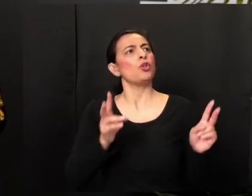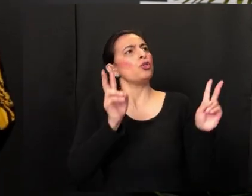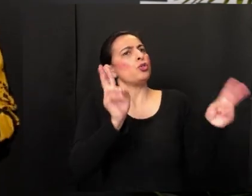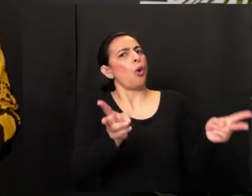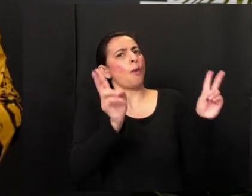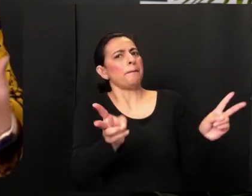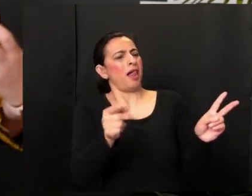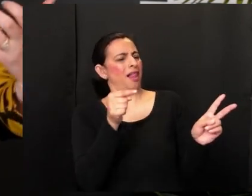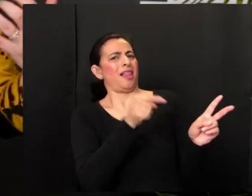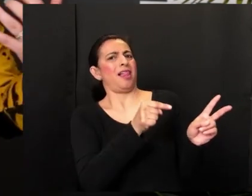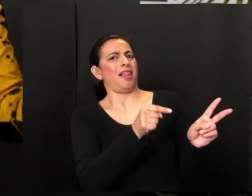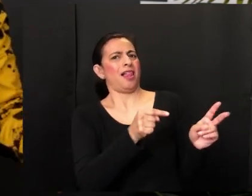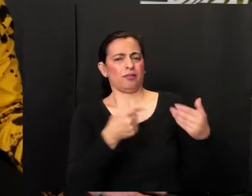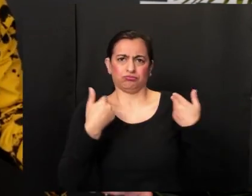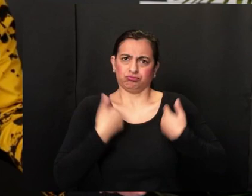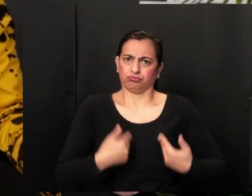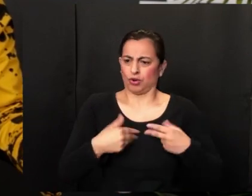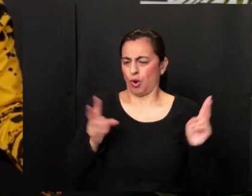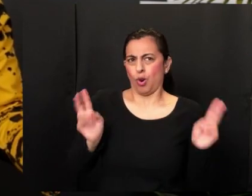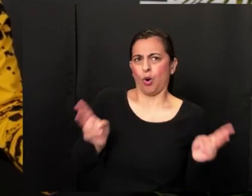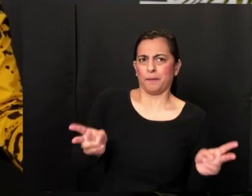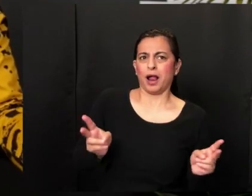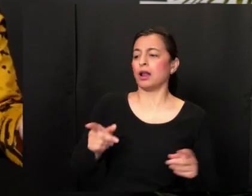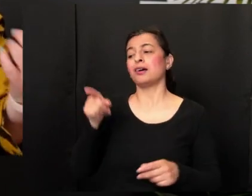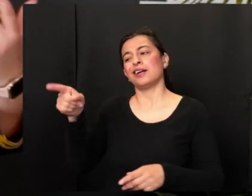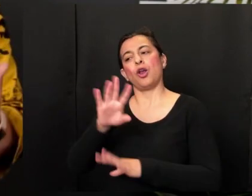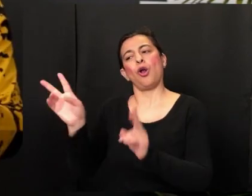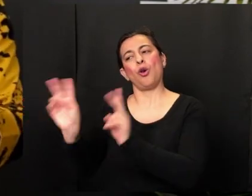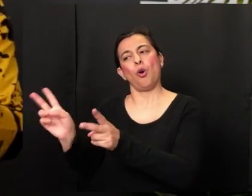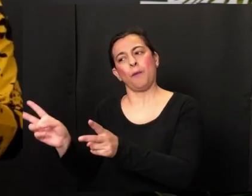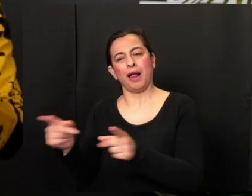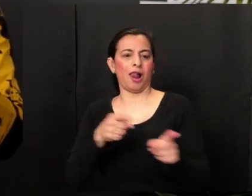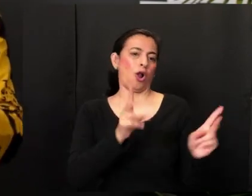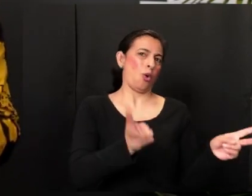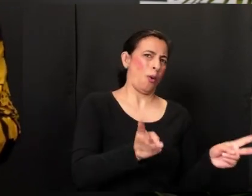and which parts are not? I also started to see that